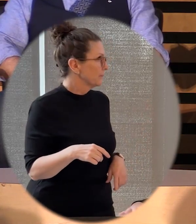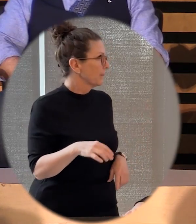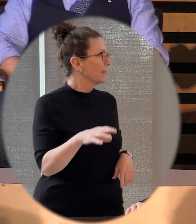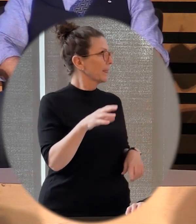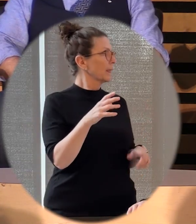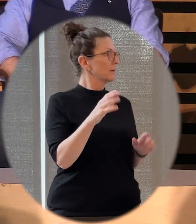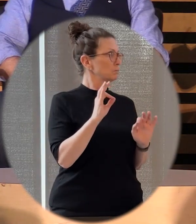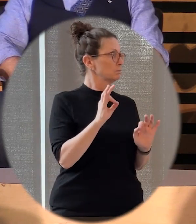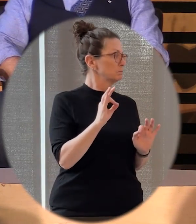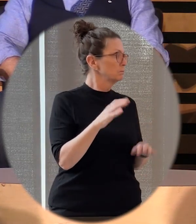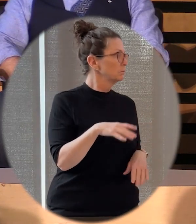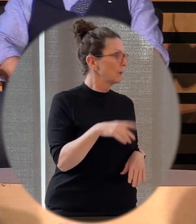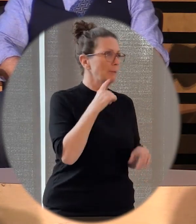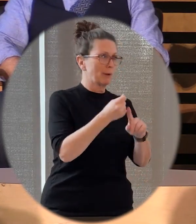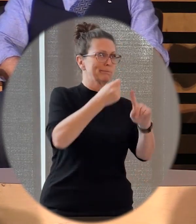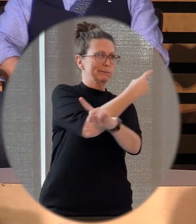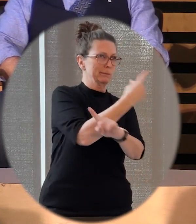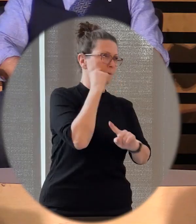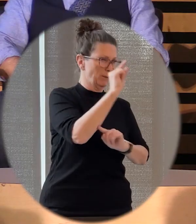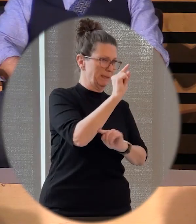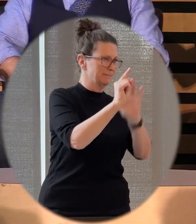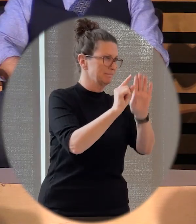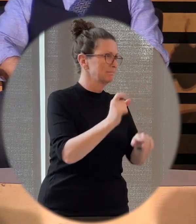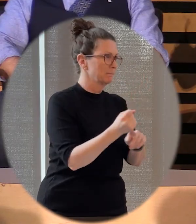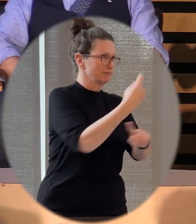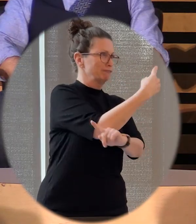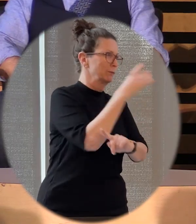I think about seven years ago I did a Walrus talk in Vancouver and at that time my daughter